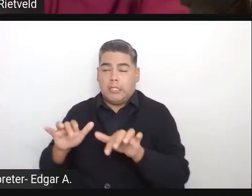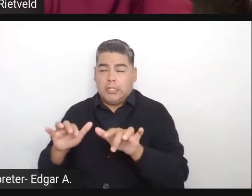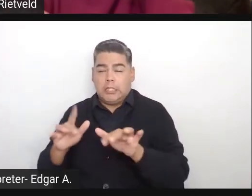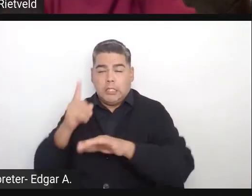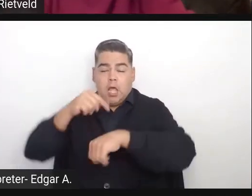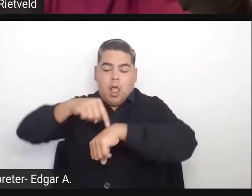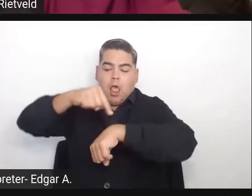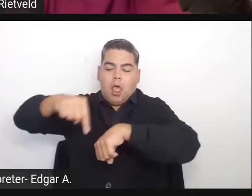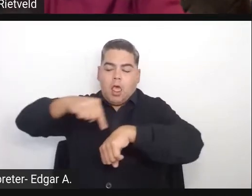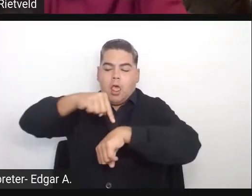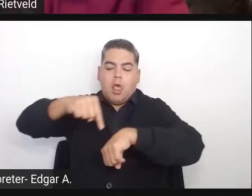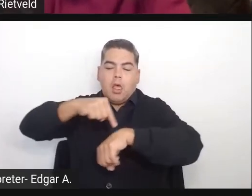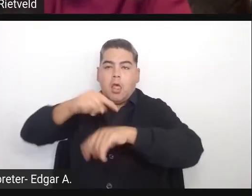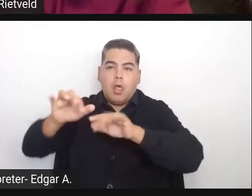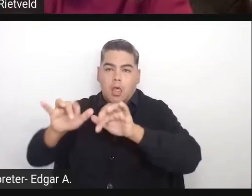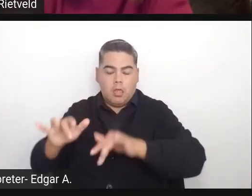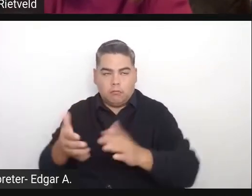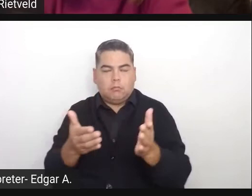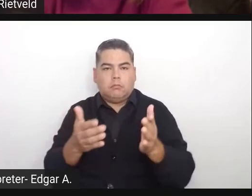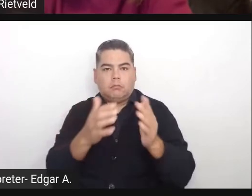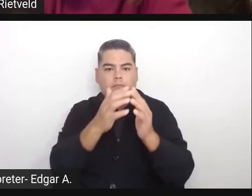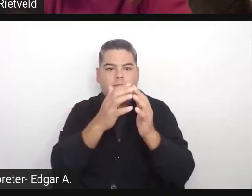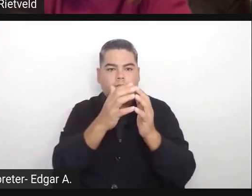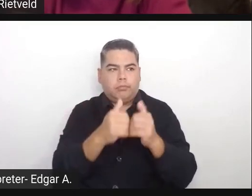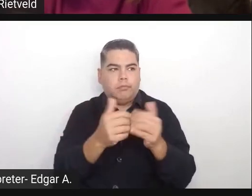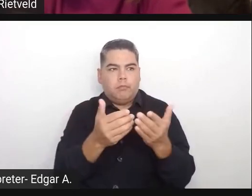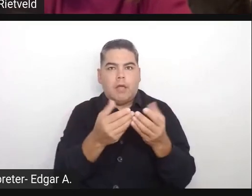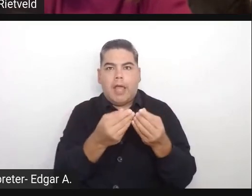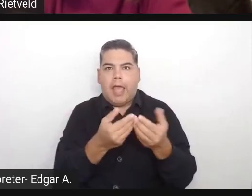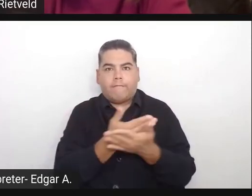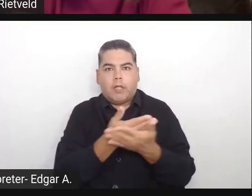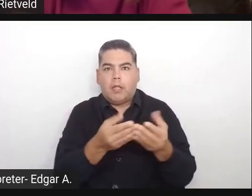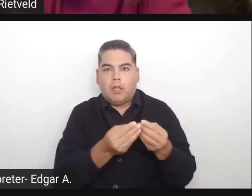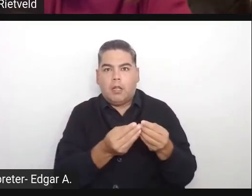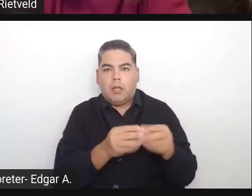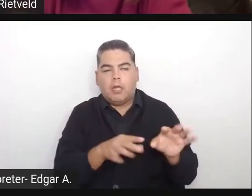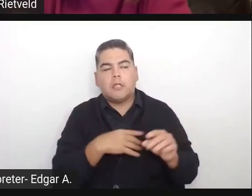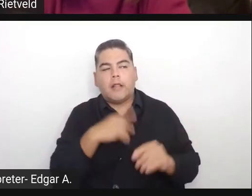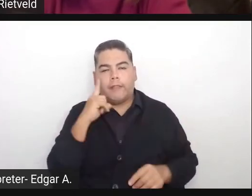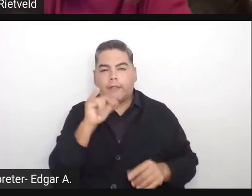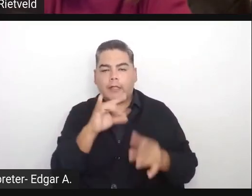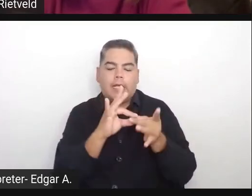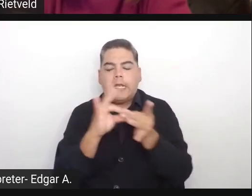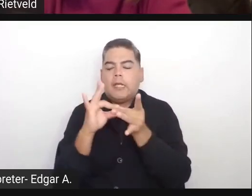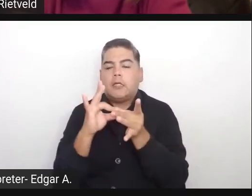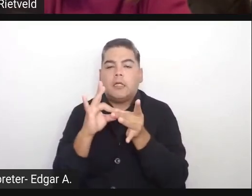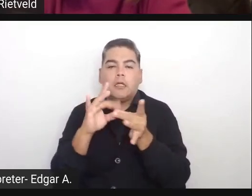I think that's mostly browser behavior.